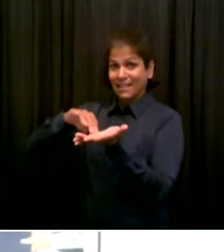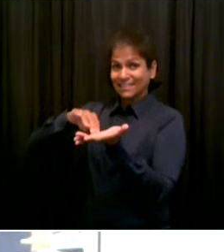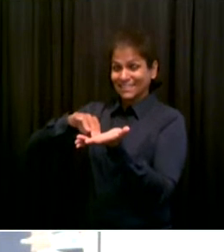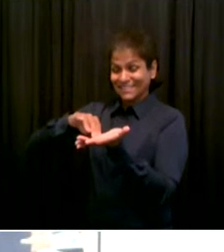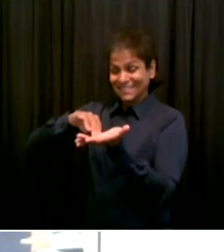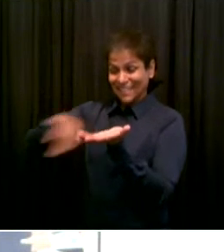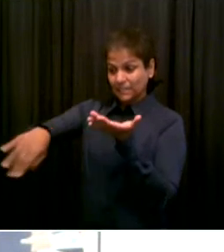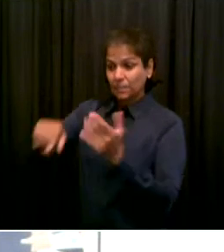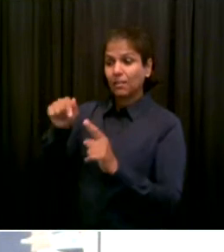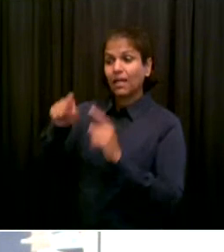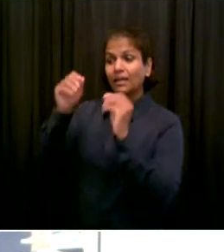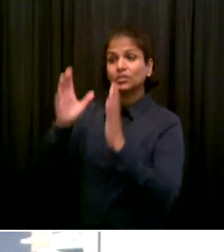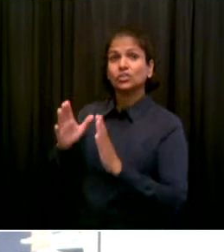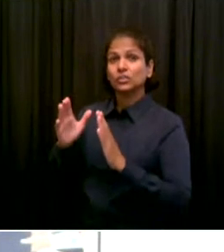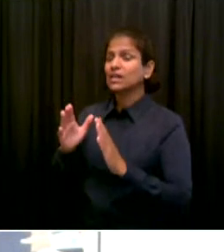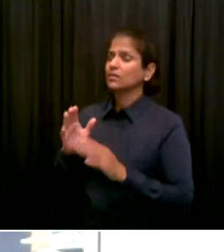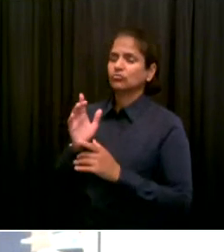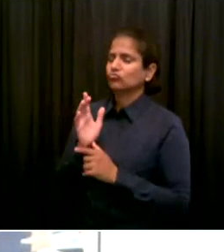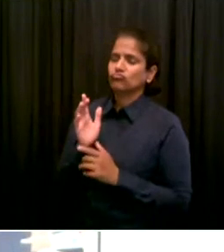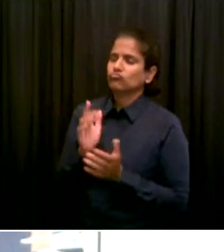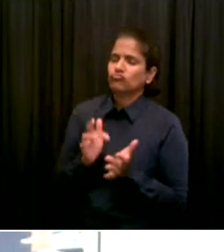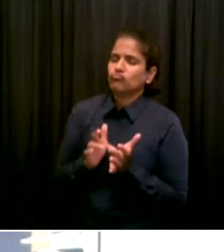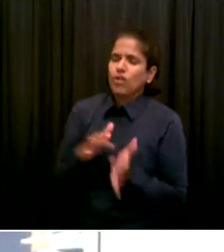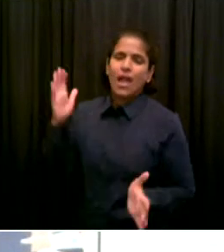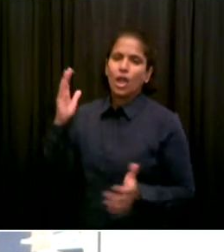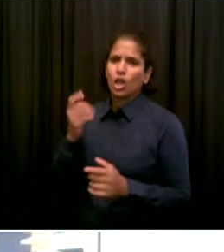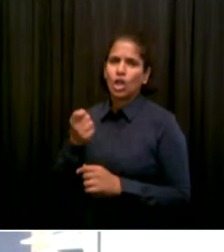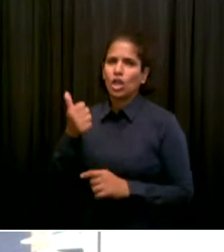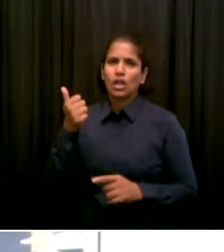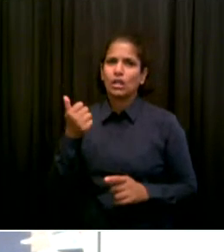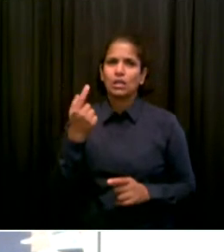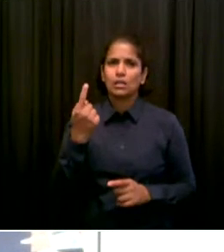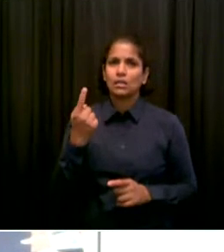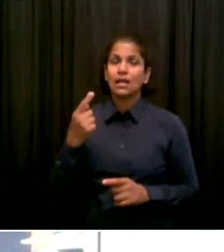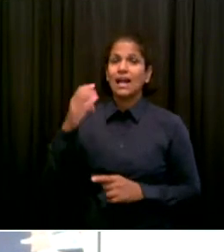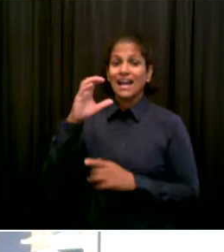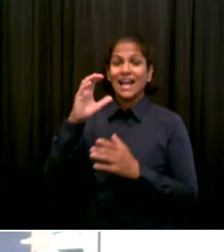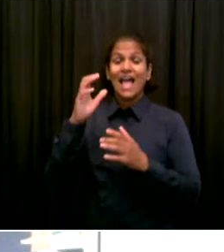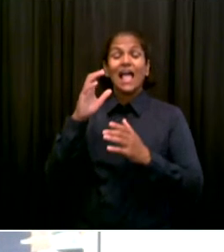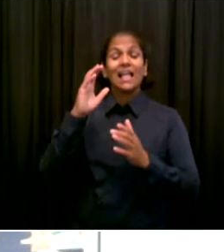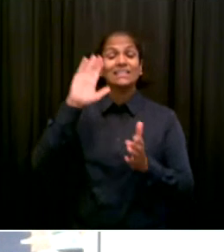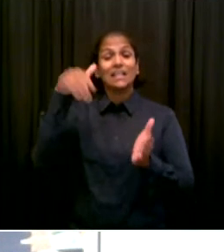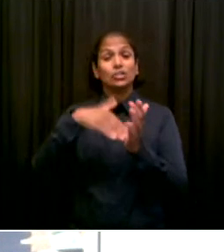TRUE MEDICAL EXEMPTIONS ARE EXTREMELY RARE.